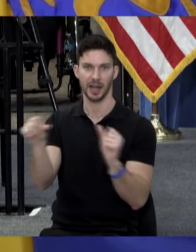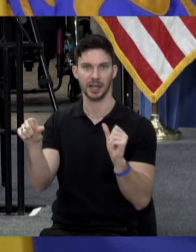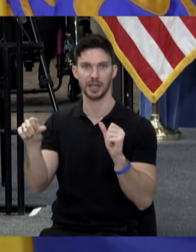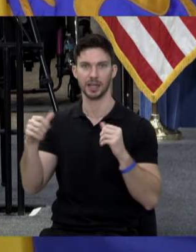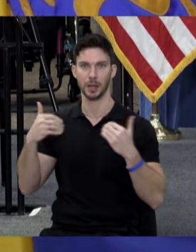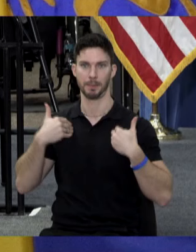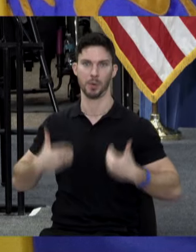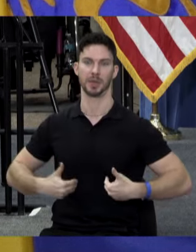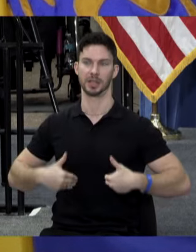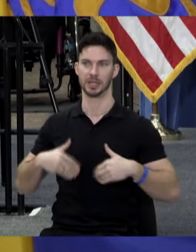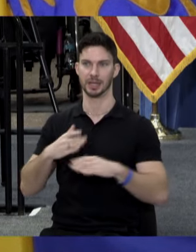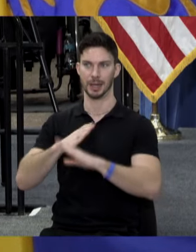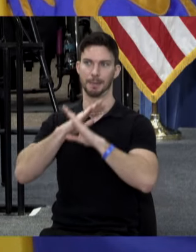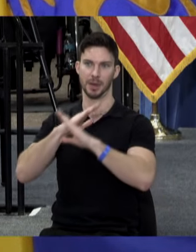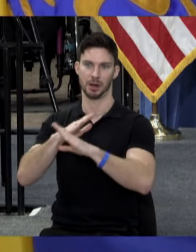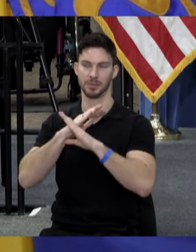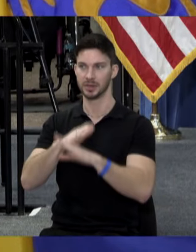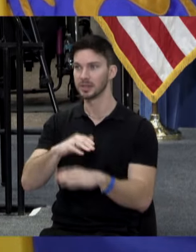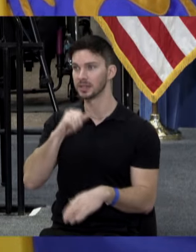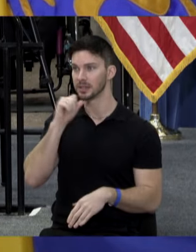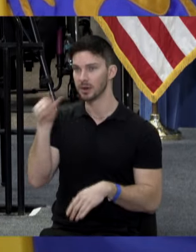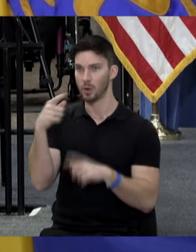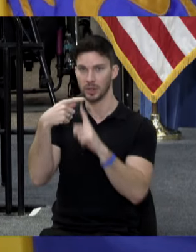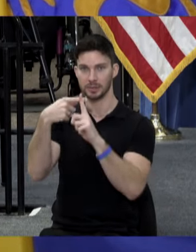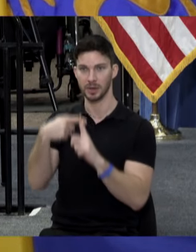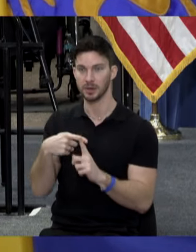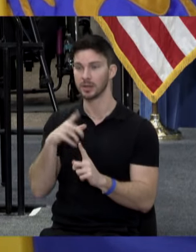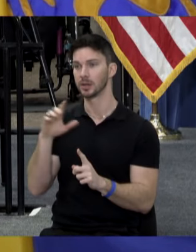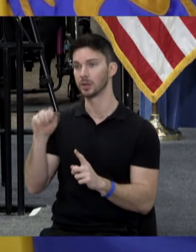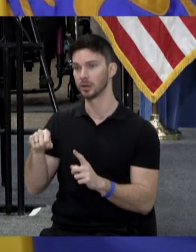not have to be spinal cord injury. It could be ALS, MS, spina bifida,